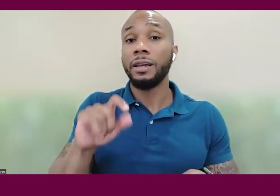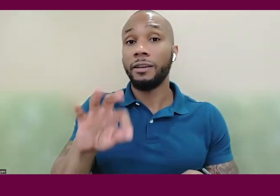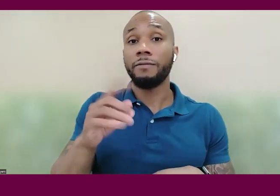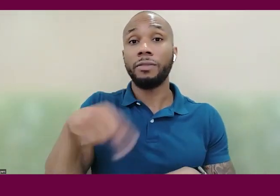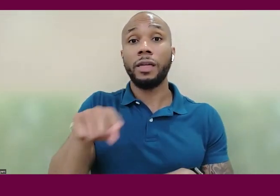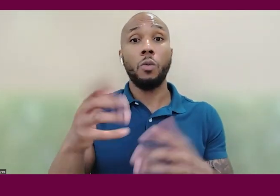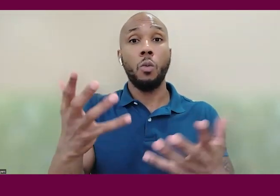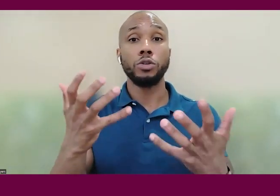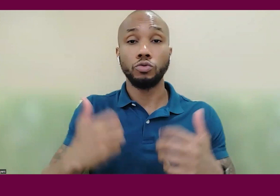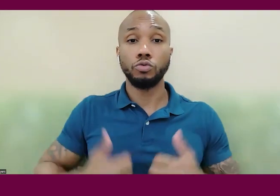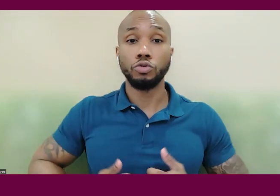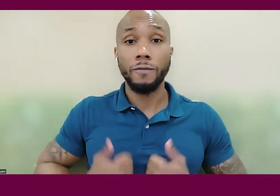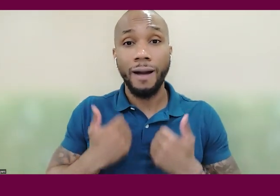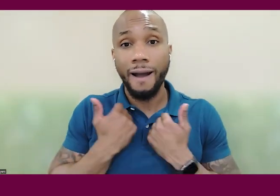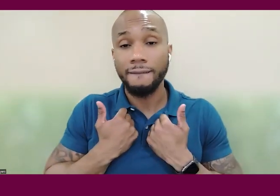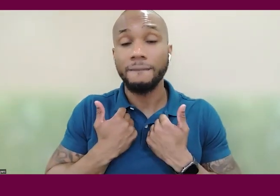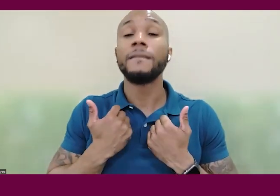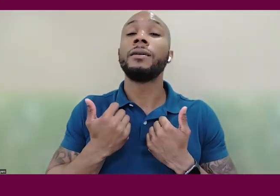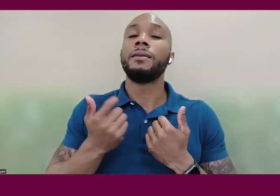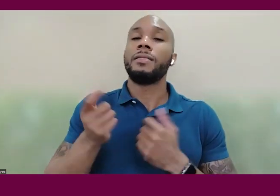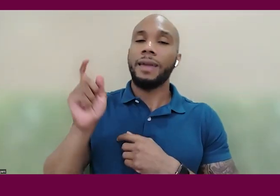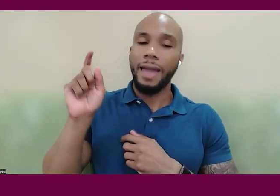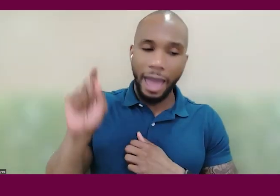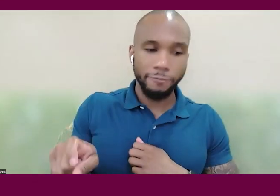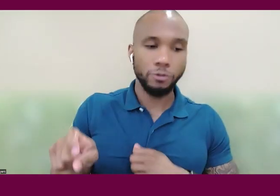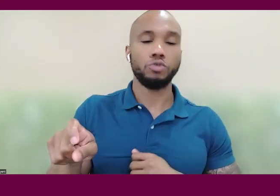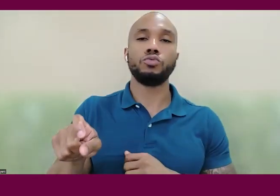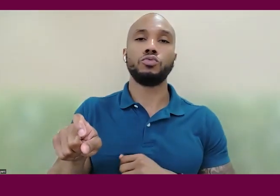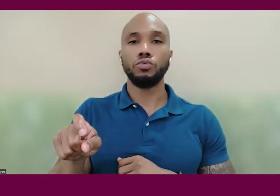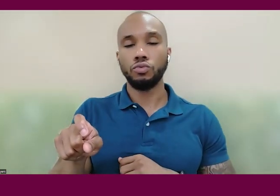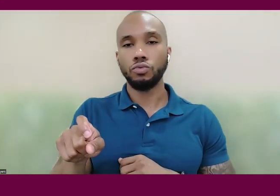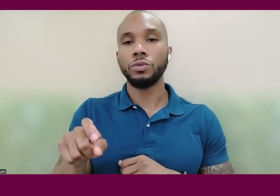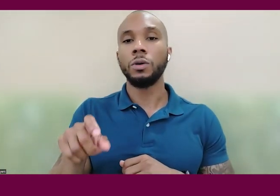If they want to survive, they have to.